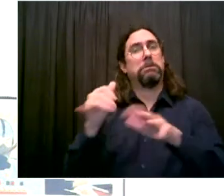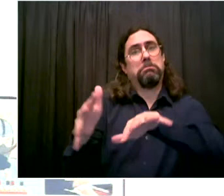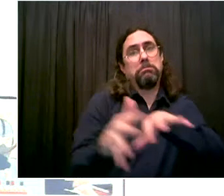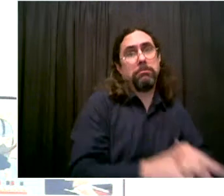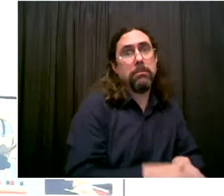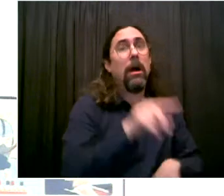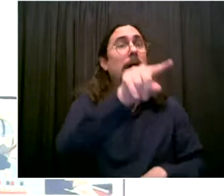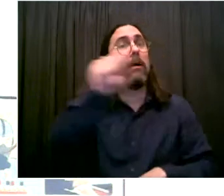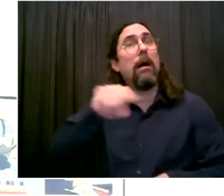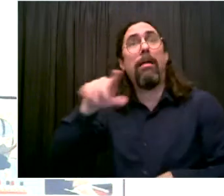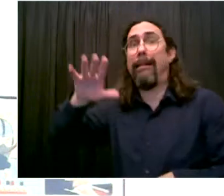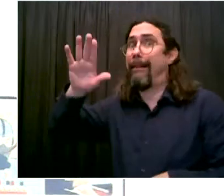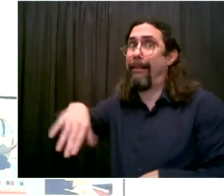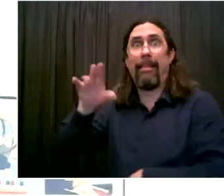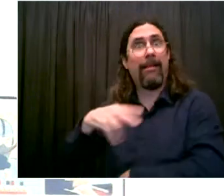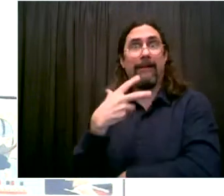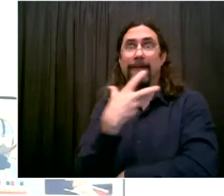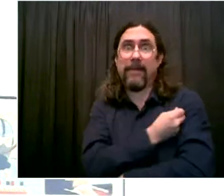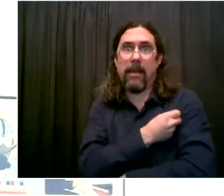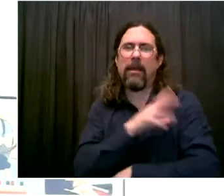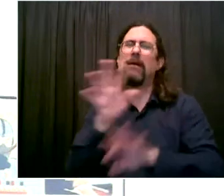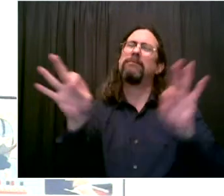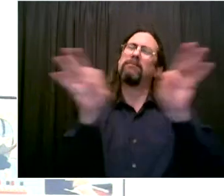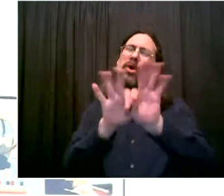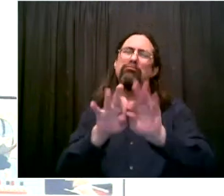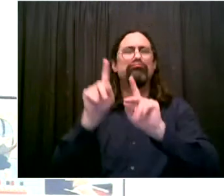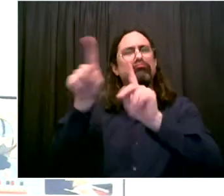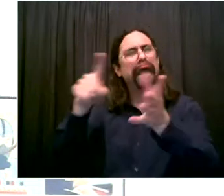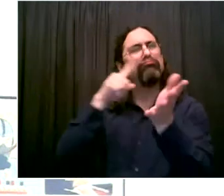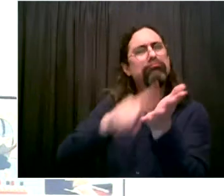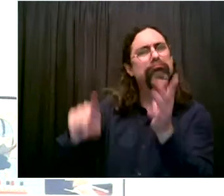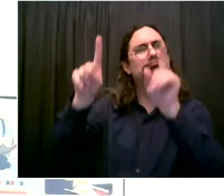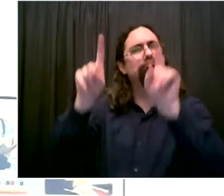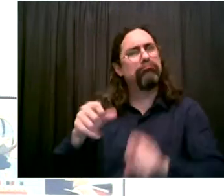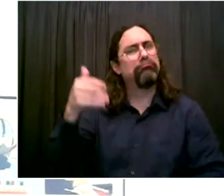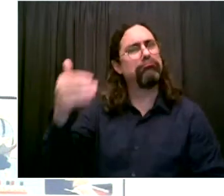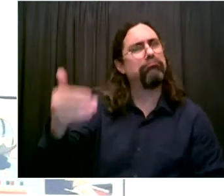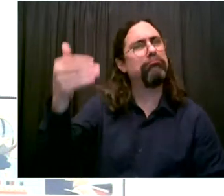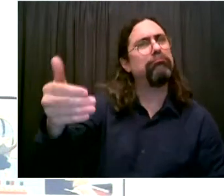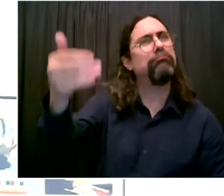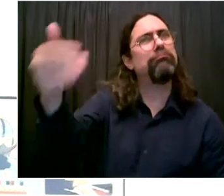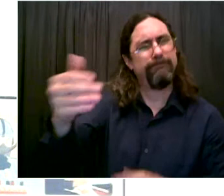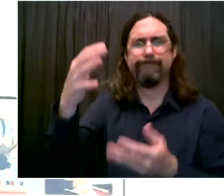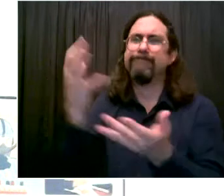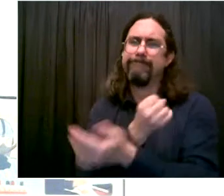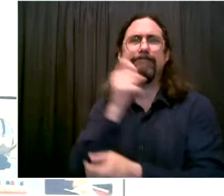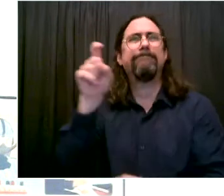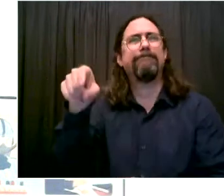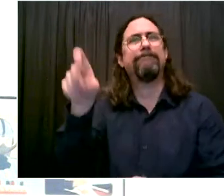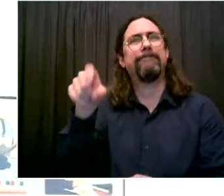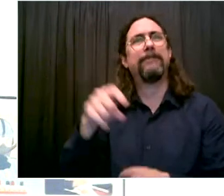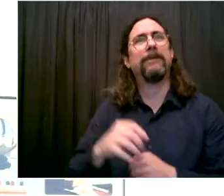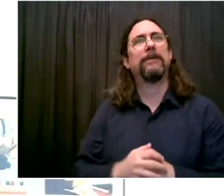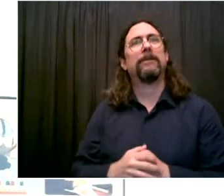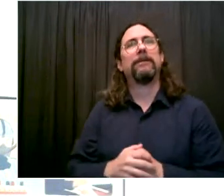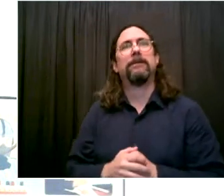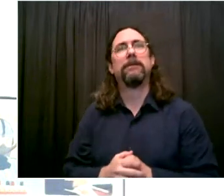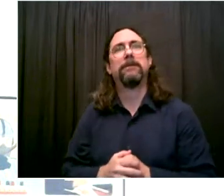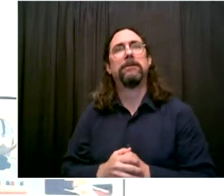REMAIN UNVACCINATED, TESTING REMAIS N A VERY IMPORTANT PART OF OUR LAREYED APPROACH